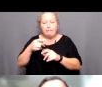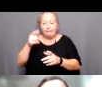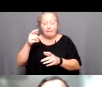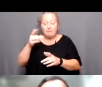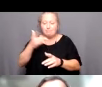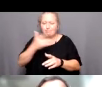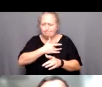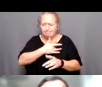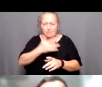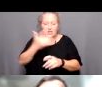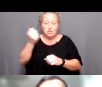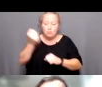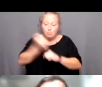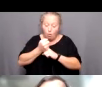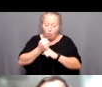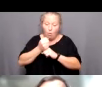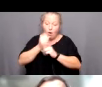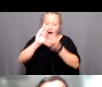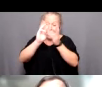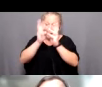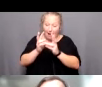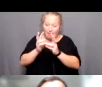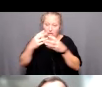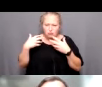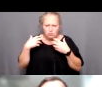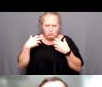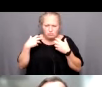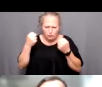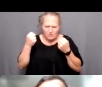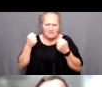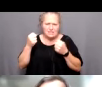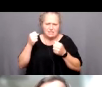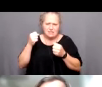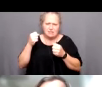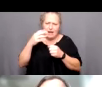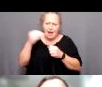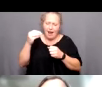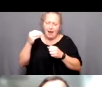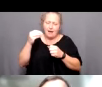supporting climate resiliency and a climate resilience economy is building